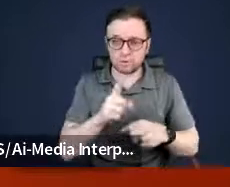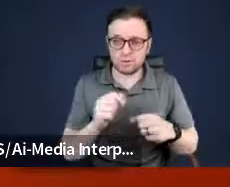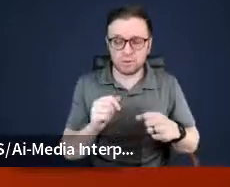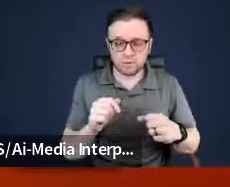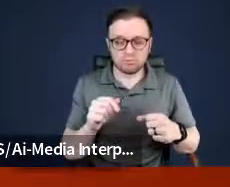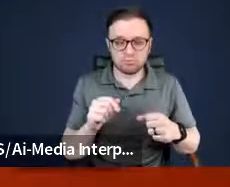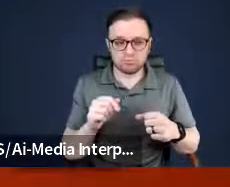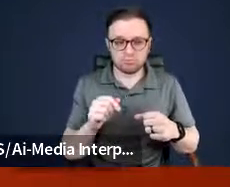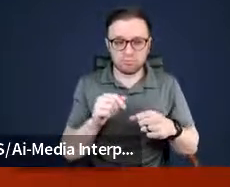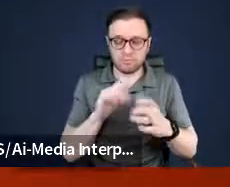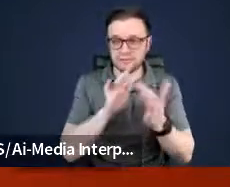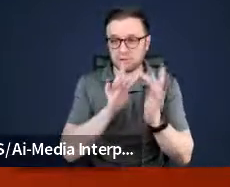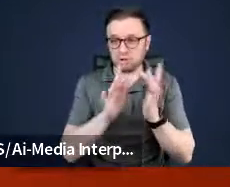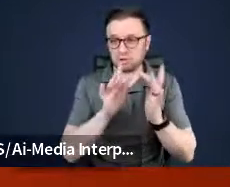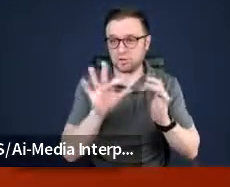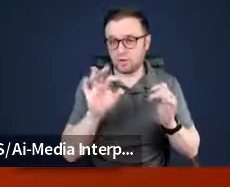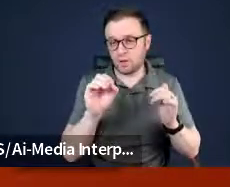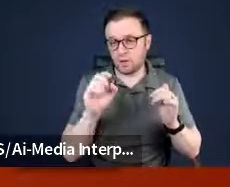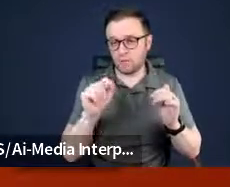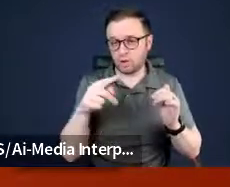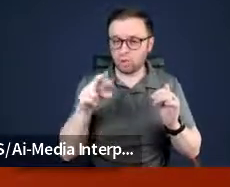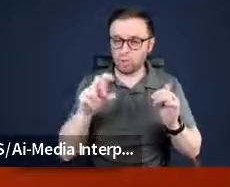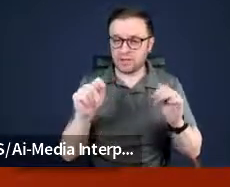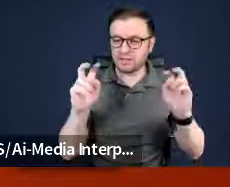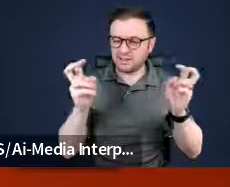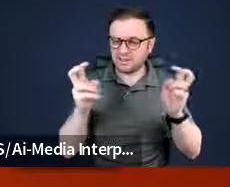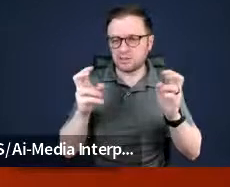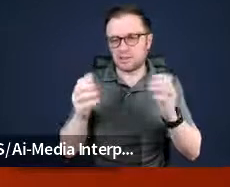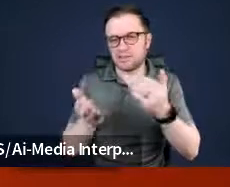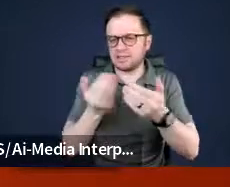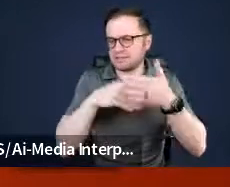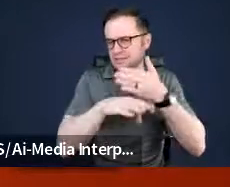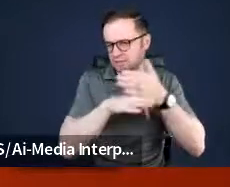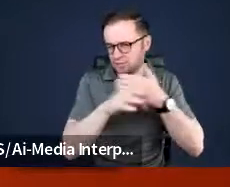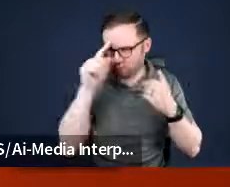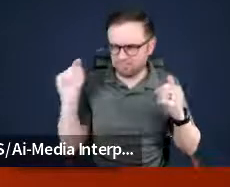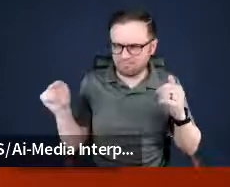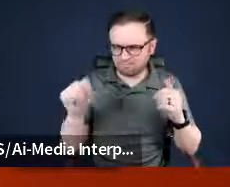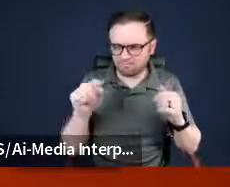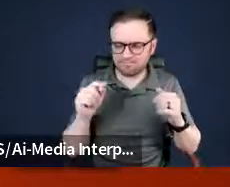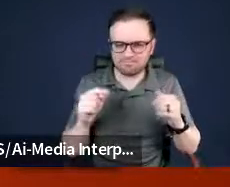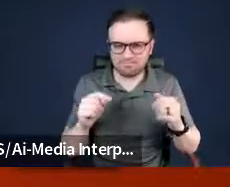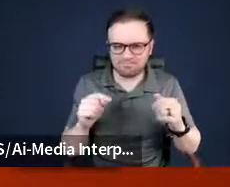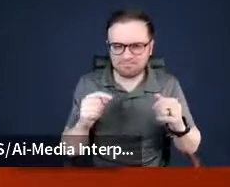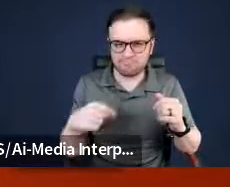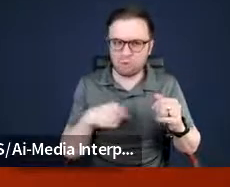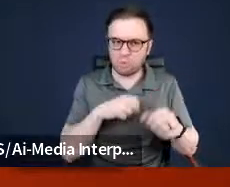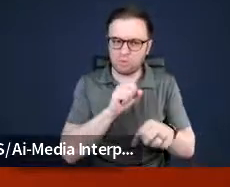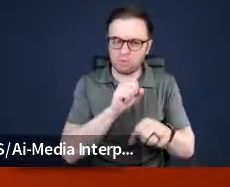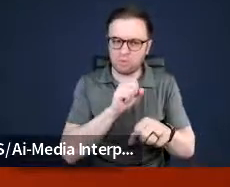So the state is very focused on making sure that our digital footprint is accessible and in instances where we find